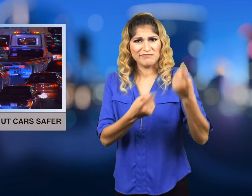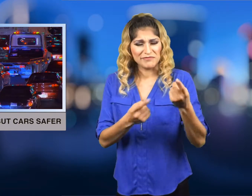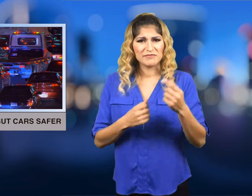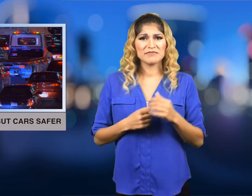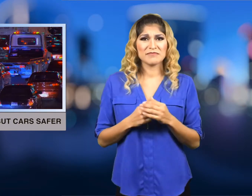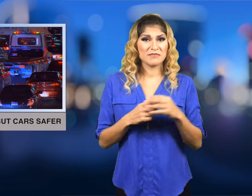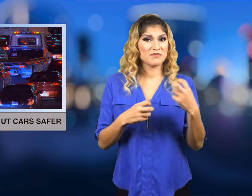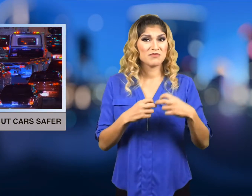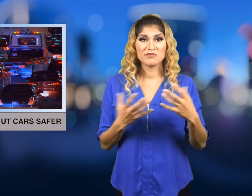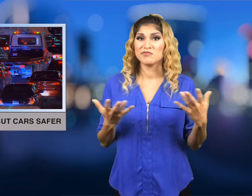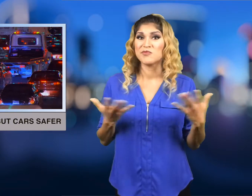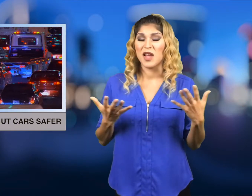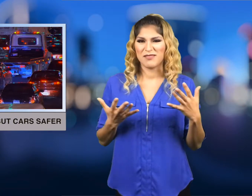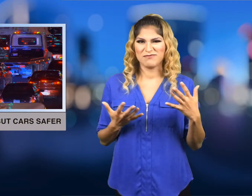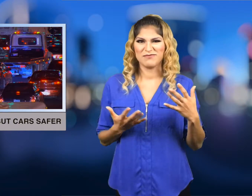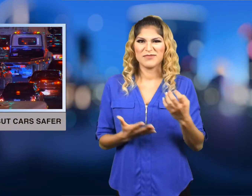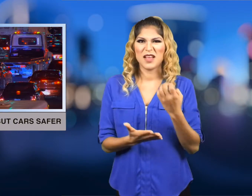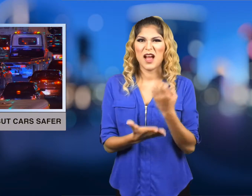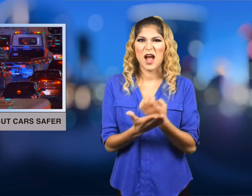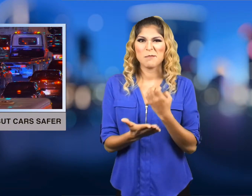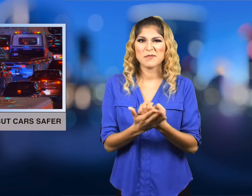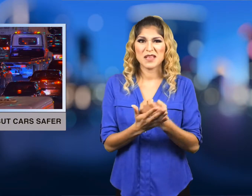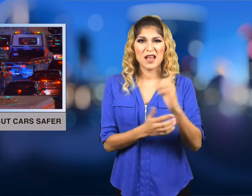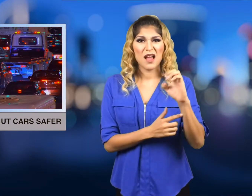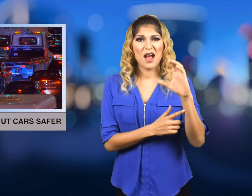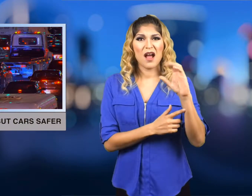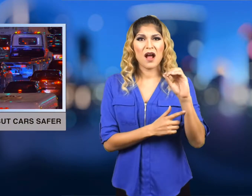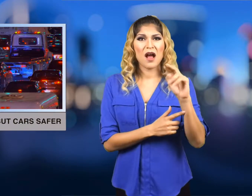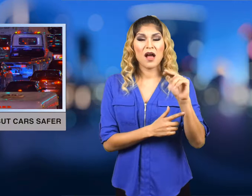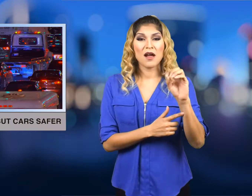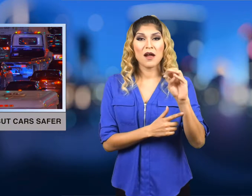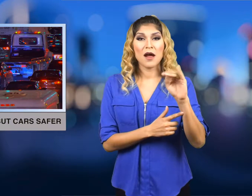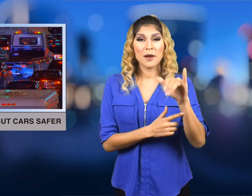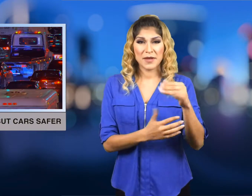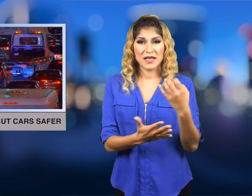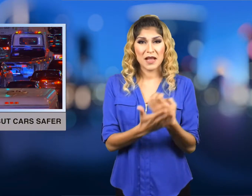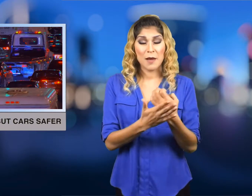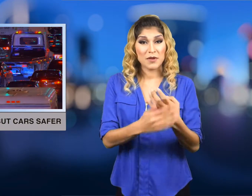Part of the problem is a growing economy.